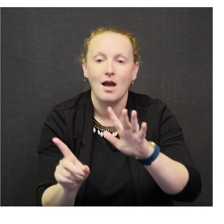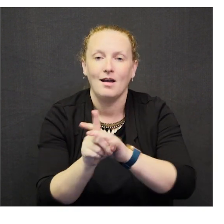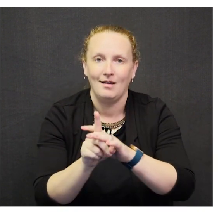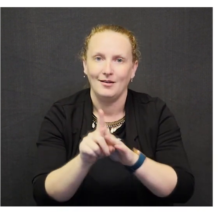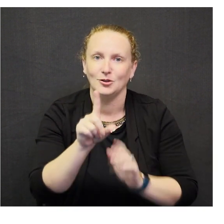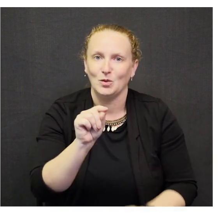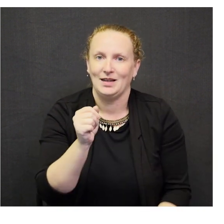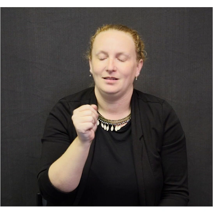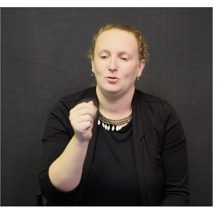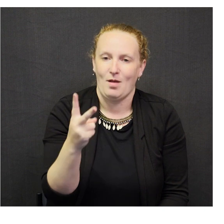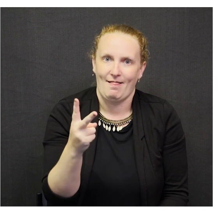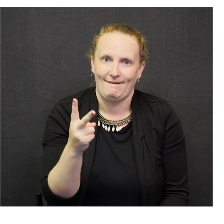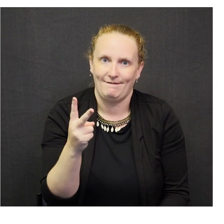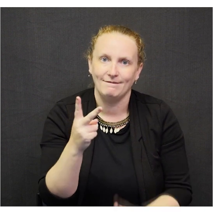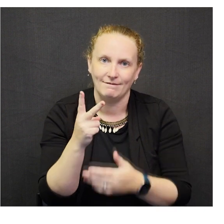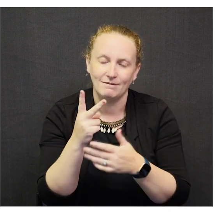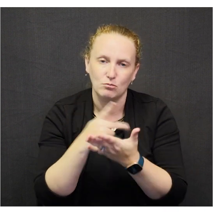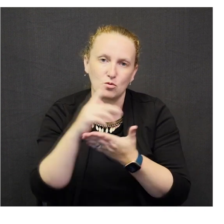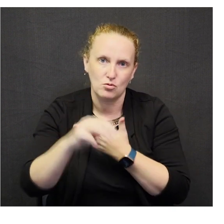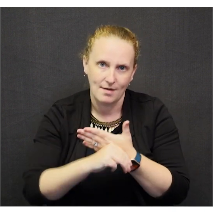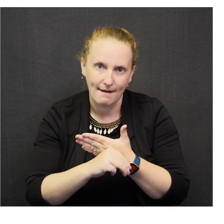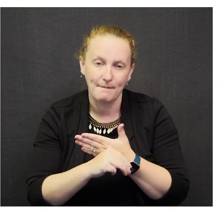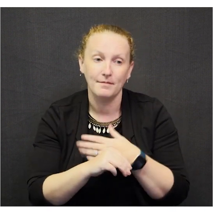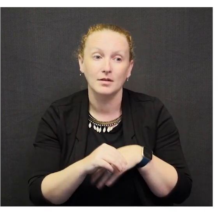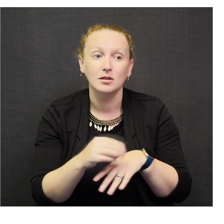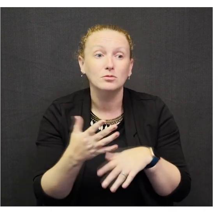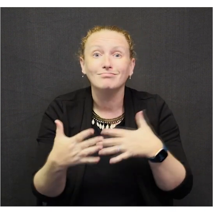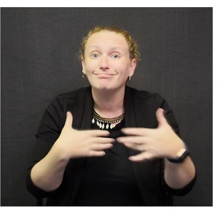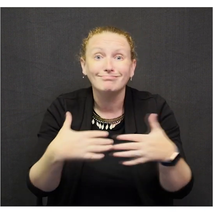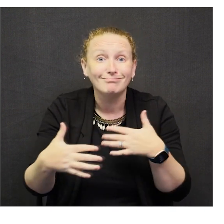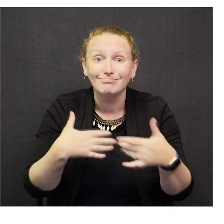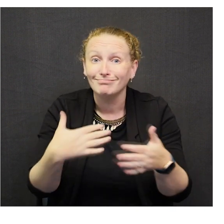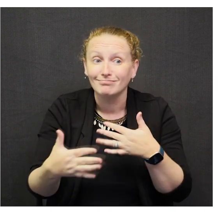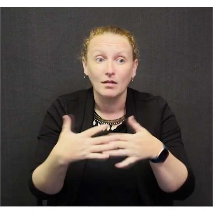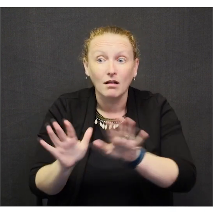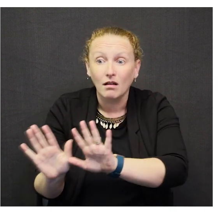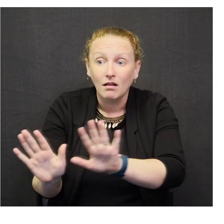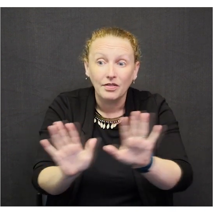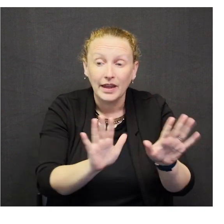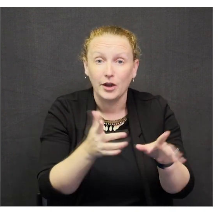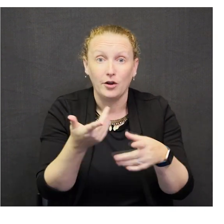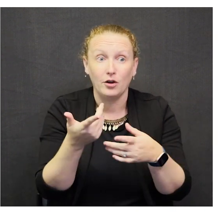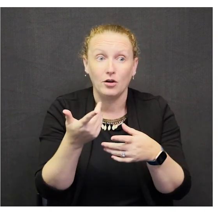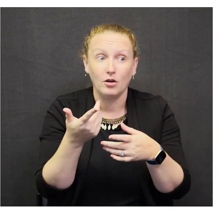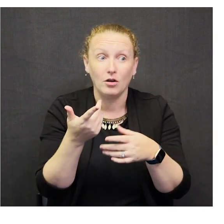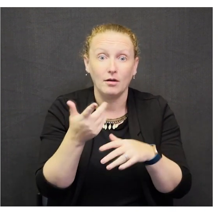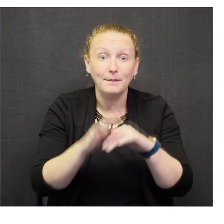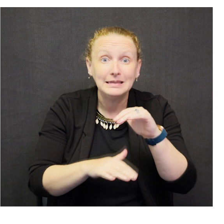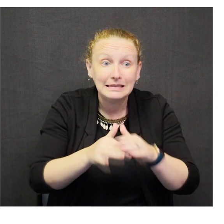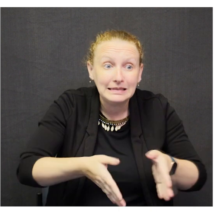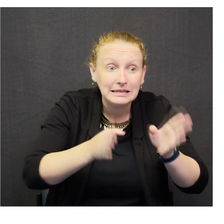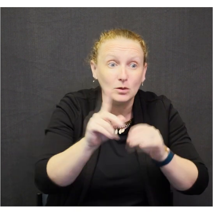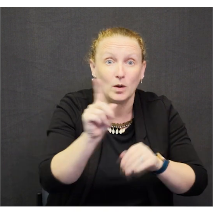where they were bathed, had experienced at CHA in the three modalities in-person, video